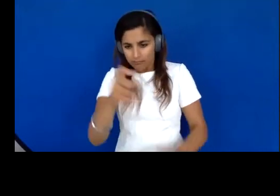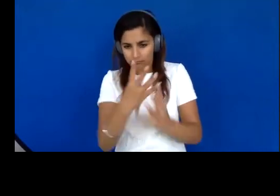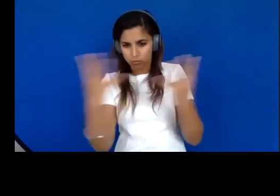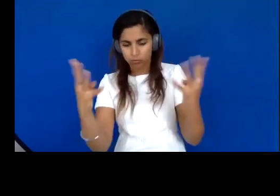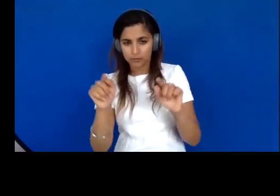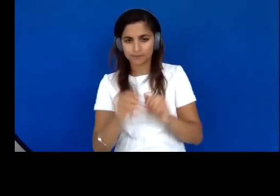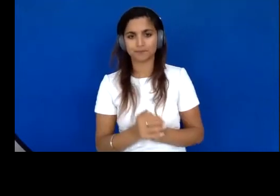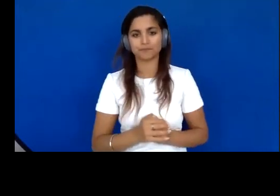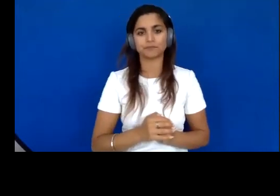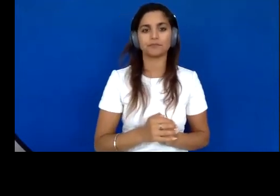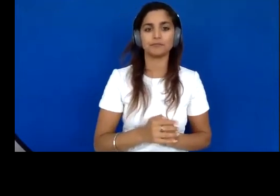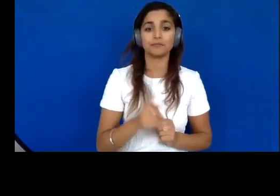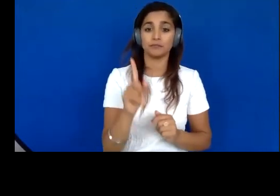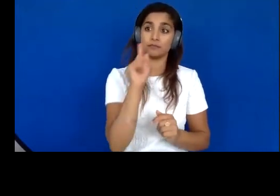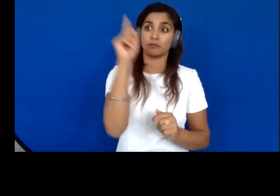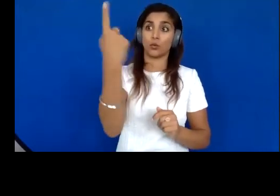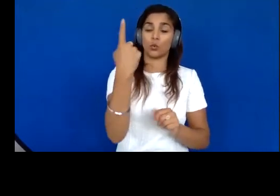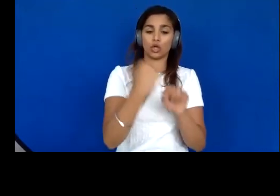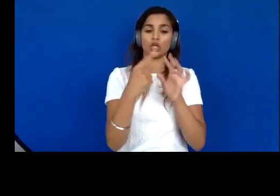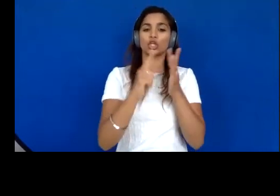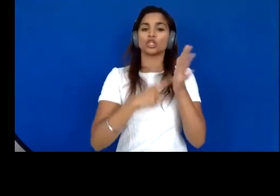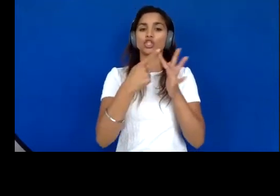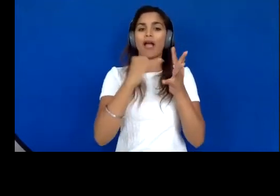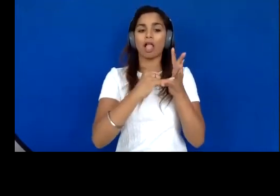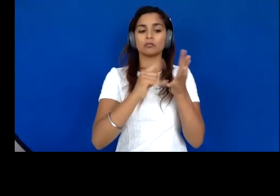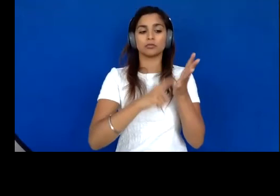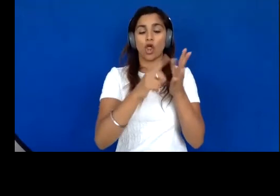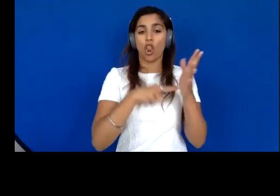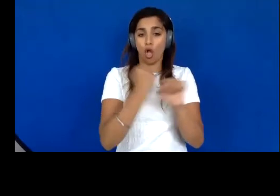Giles long this decoder as a visual infographic the launch is part of